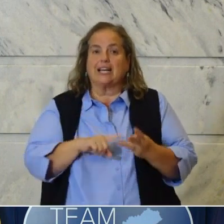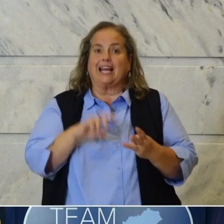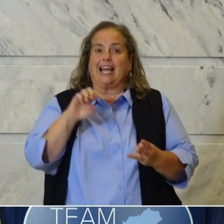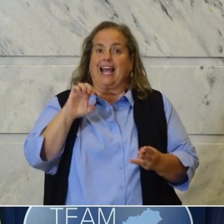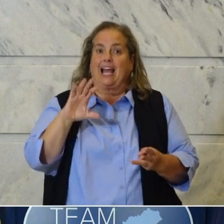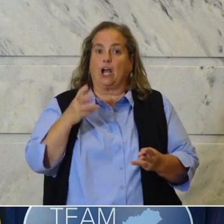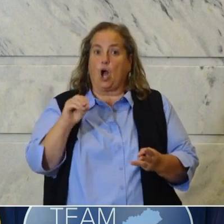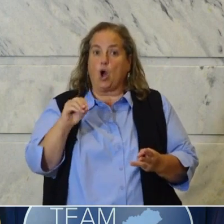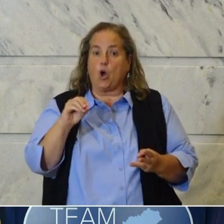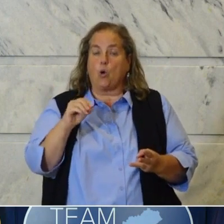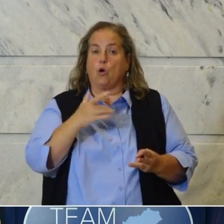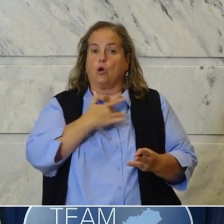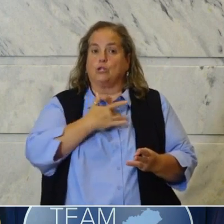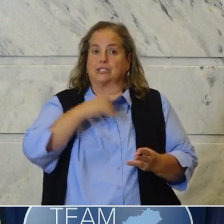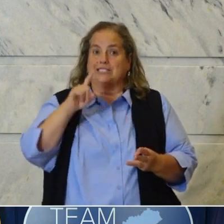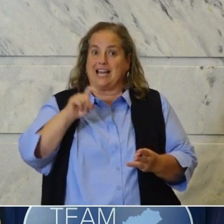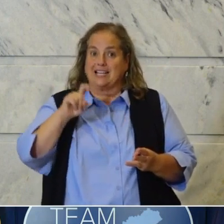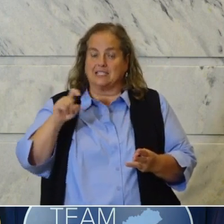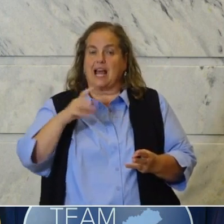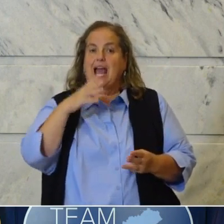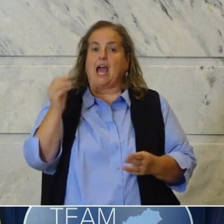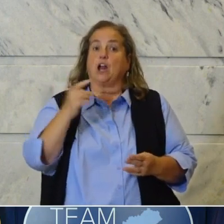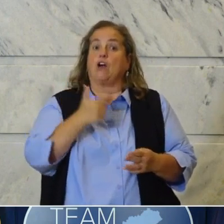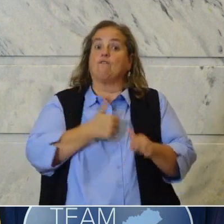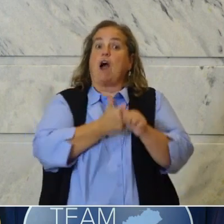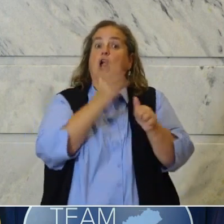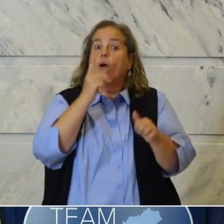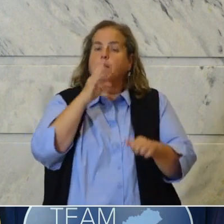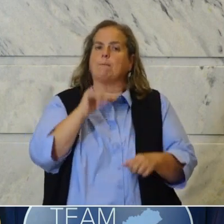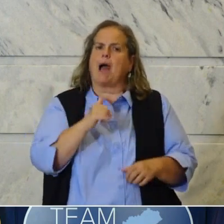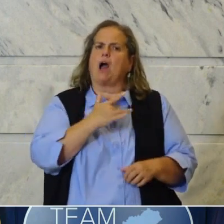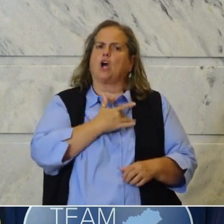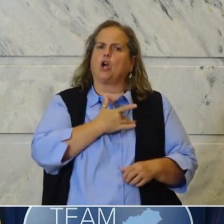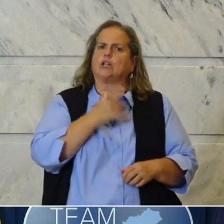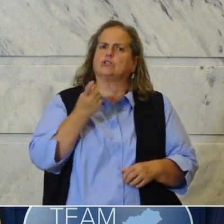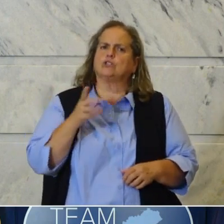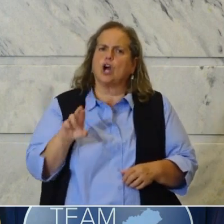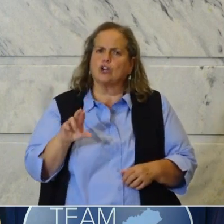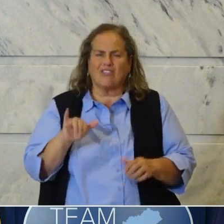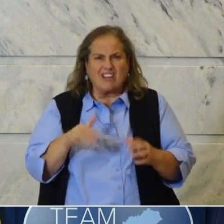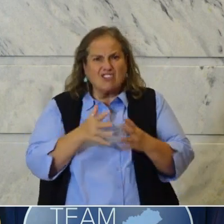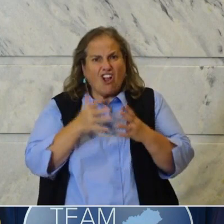that case, probably by cardiologists. So if that's a lot to go through to